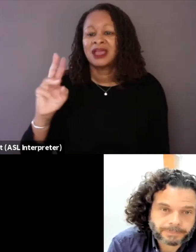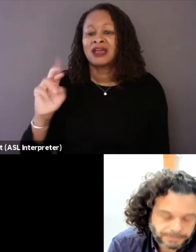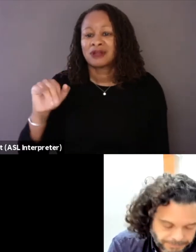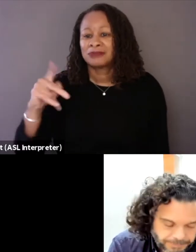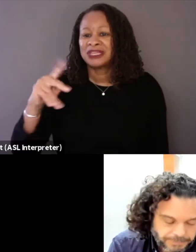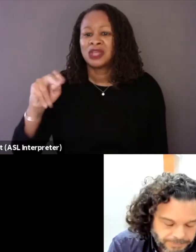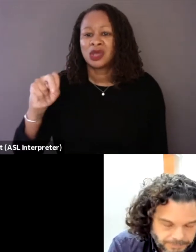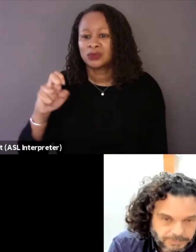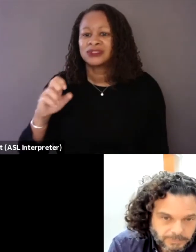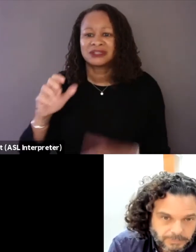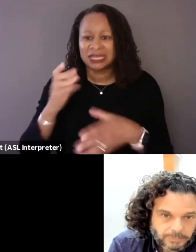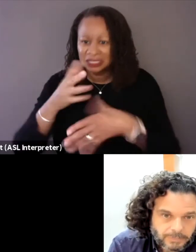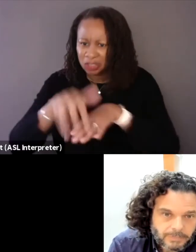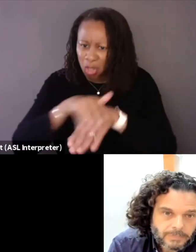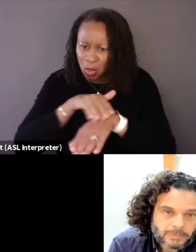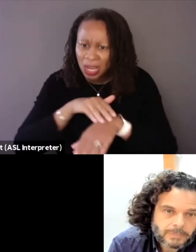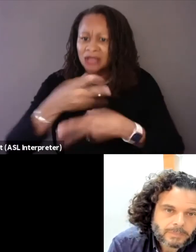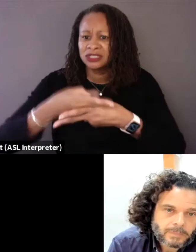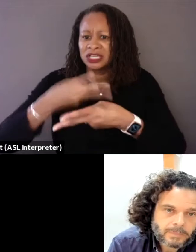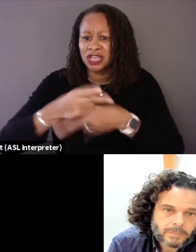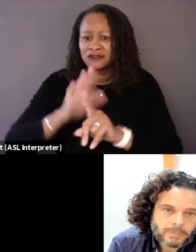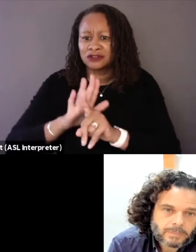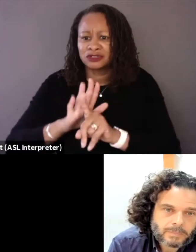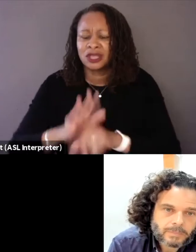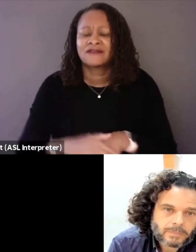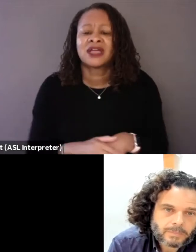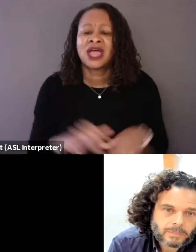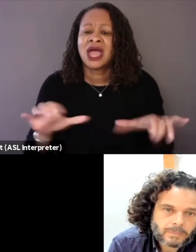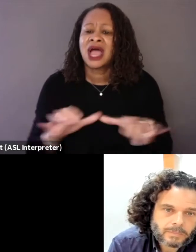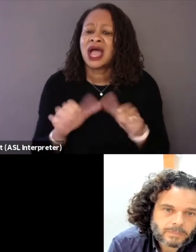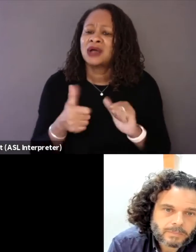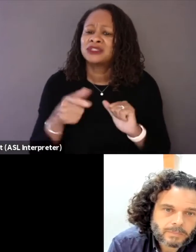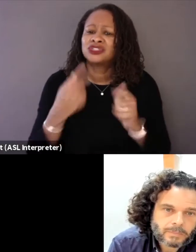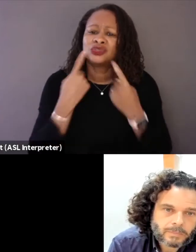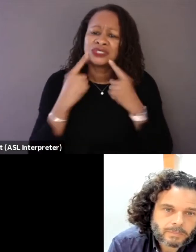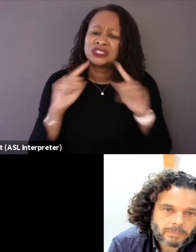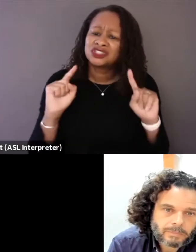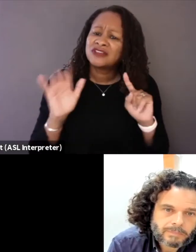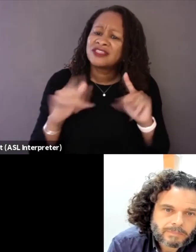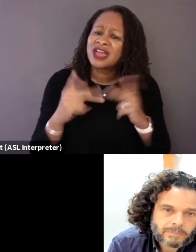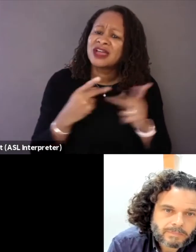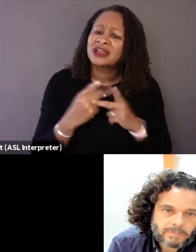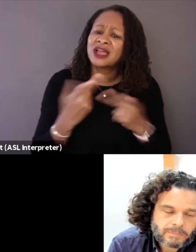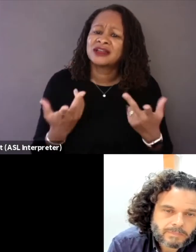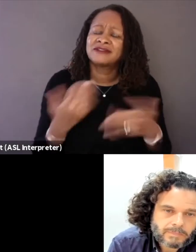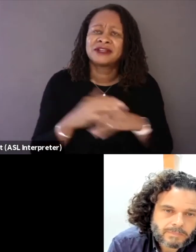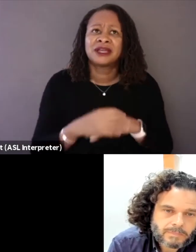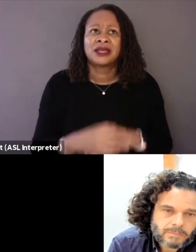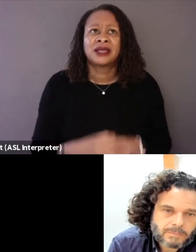slow down a little bit. How did you achieve that kind of intimacy with these women?